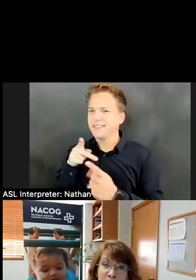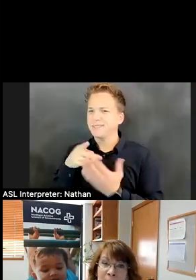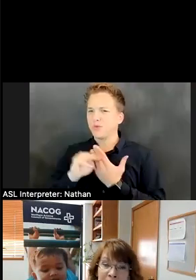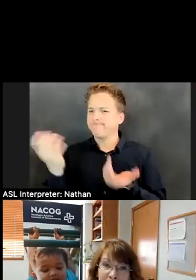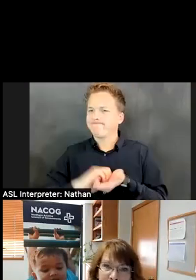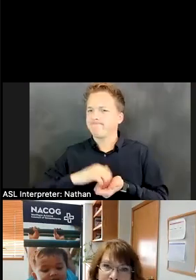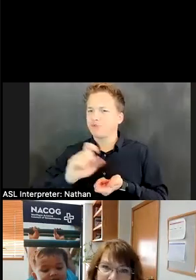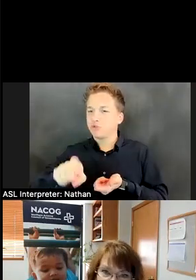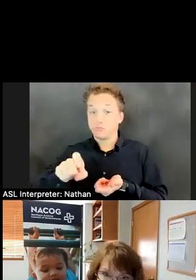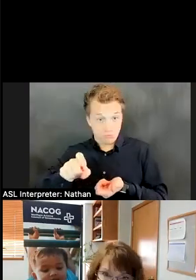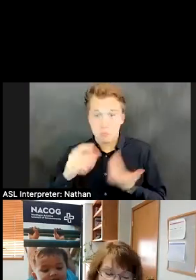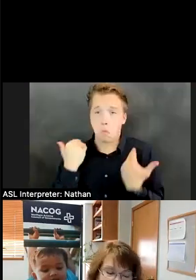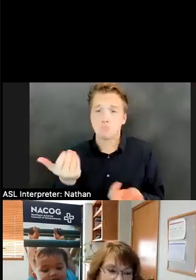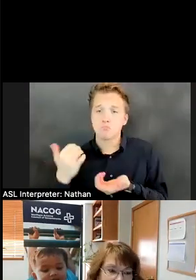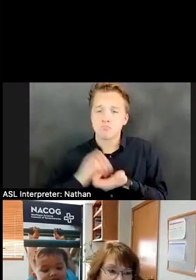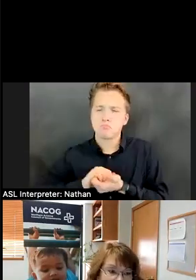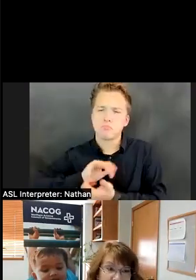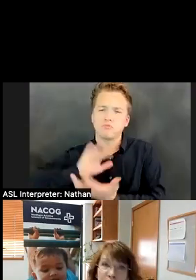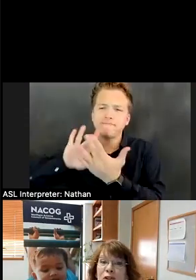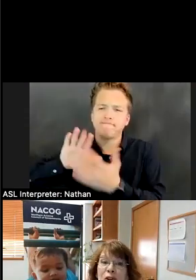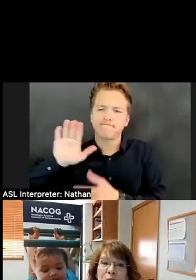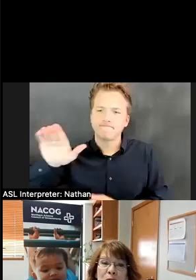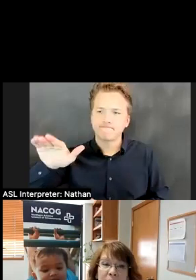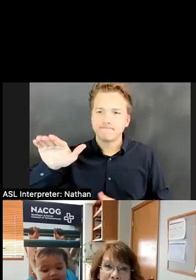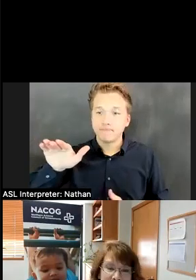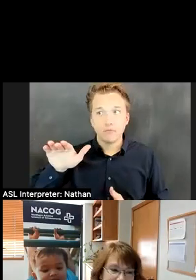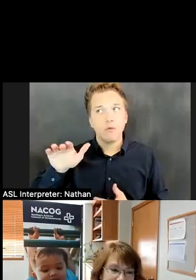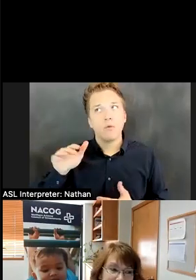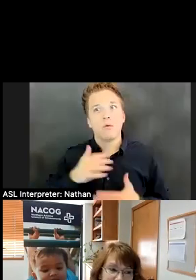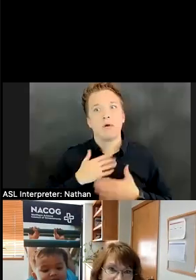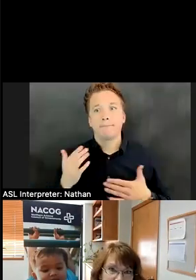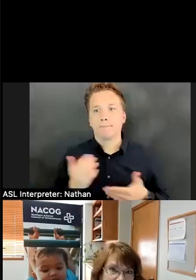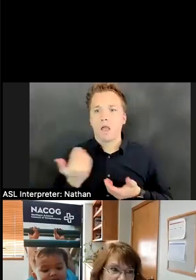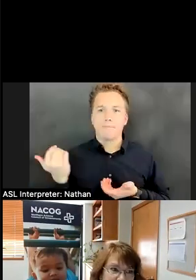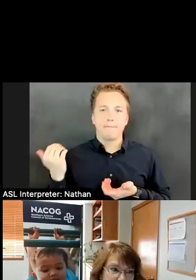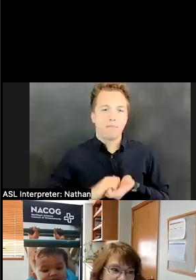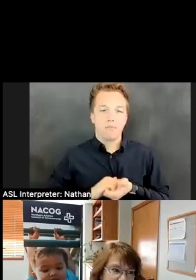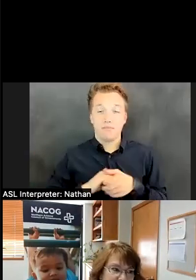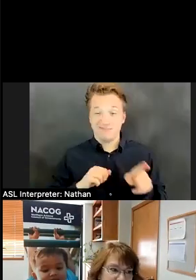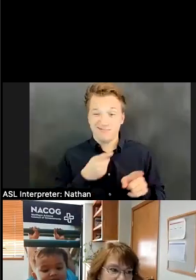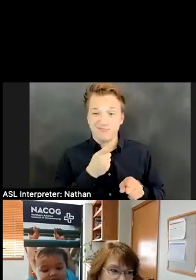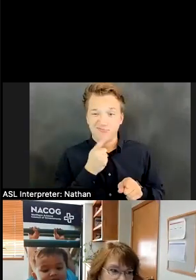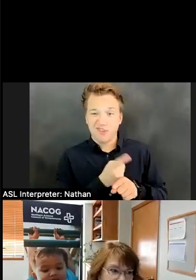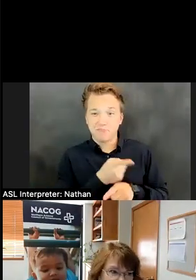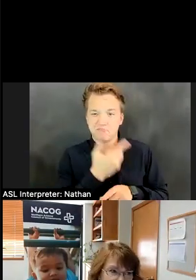And we did. We reached out to them, and we're so glad we did. He wasn't wrong. It was the best fit.